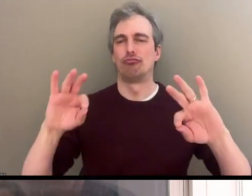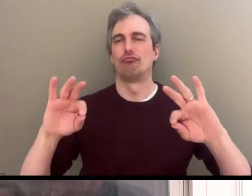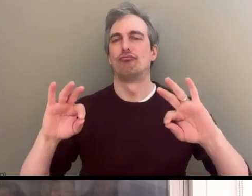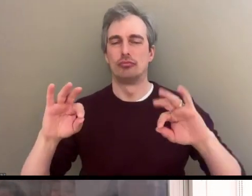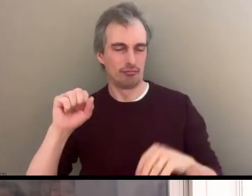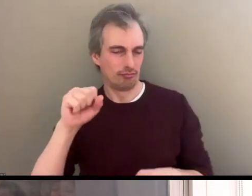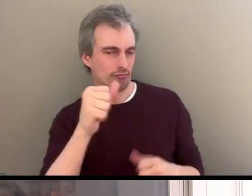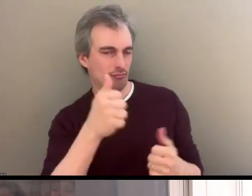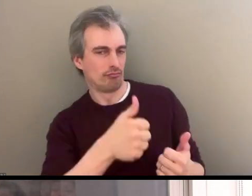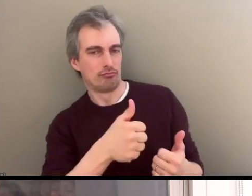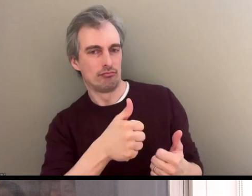Okay, so this is going to be fun.